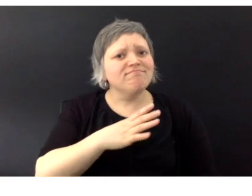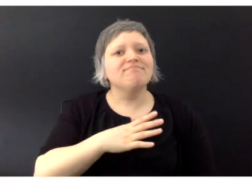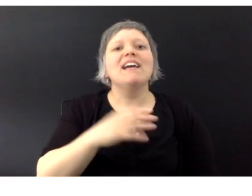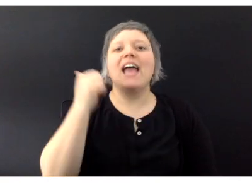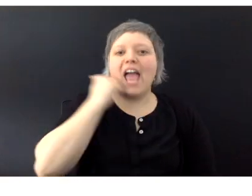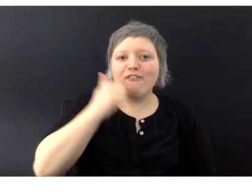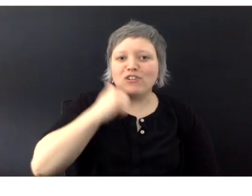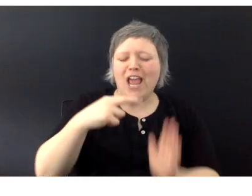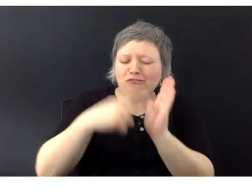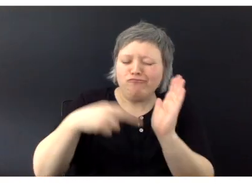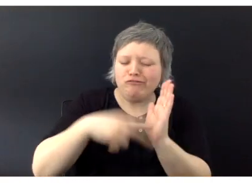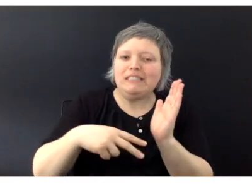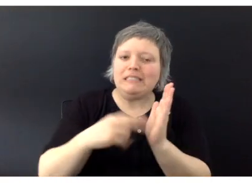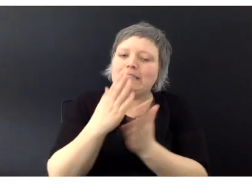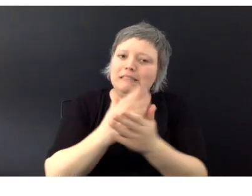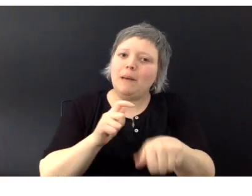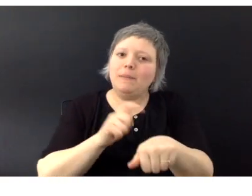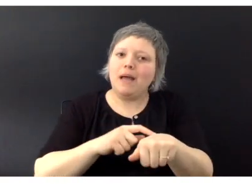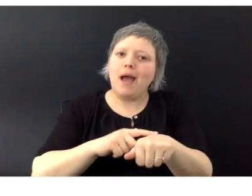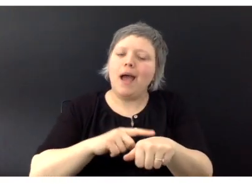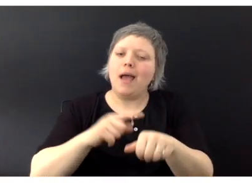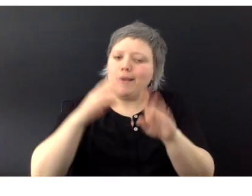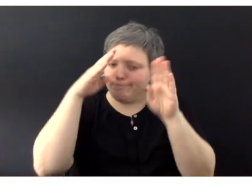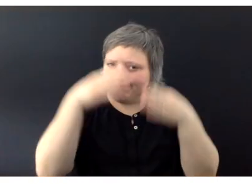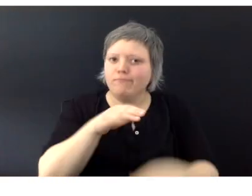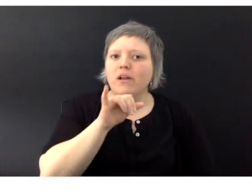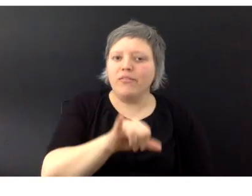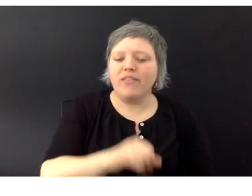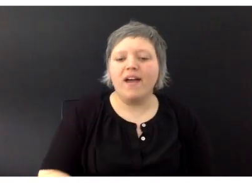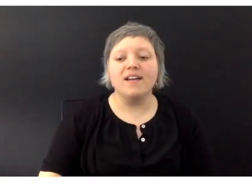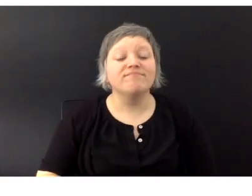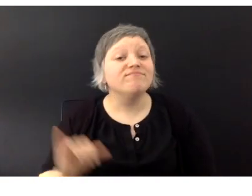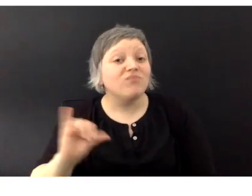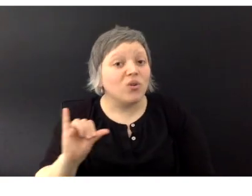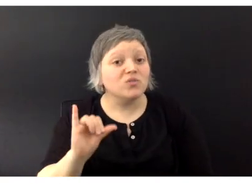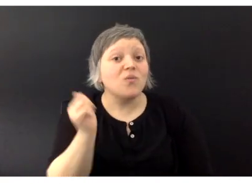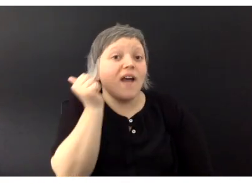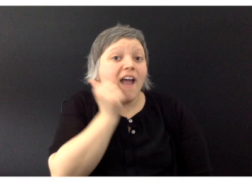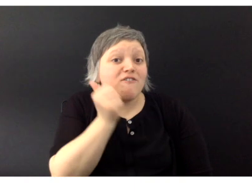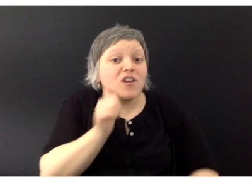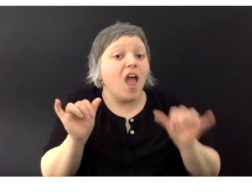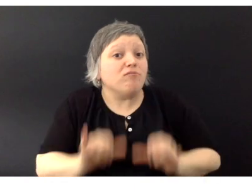Making it part of your daily routine will have a positive impact. And also